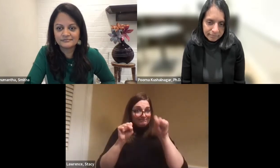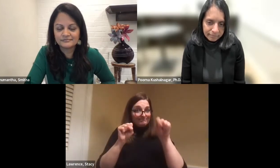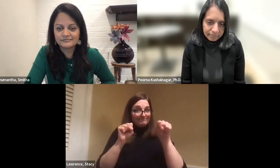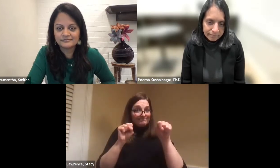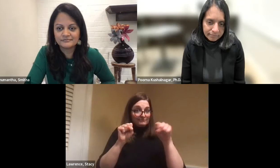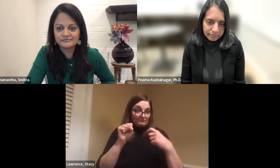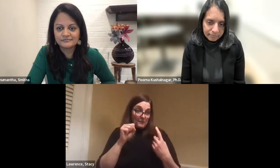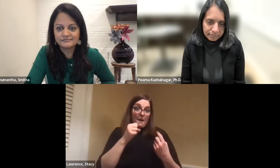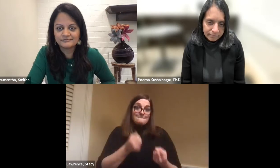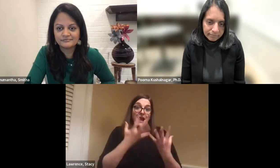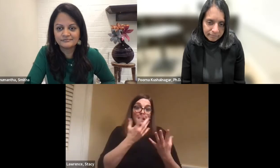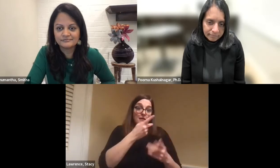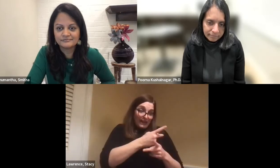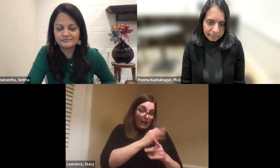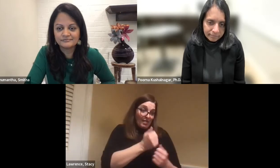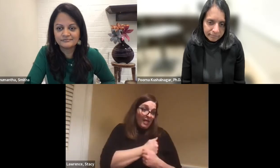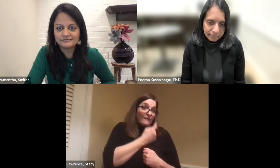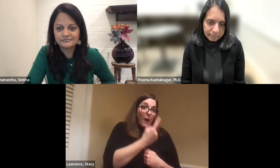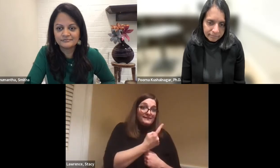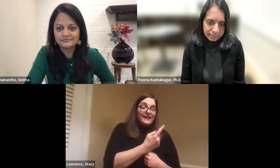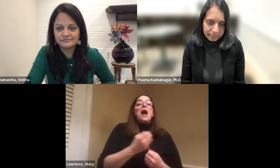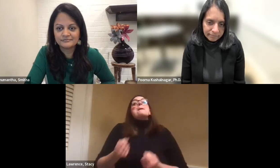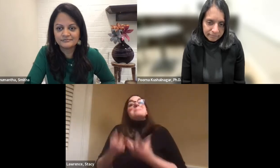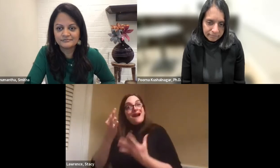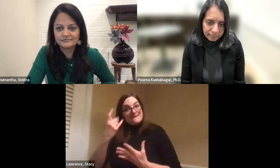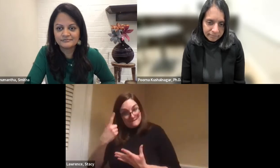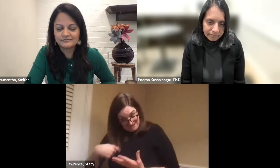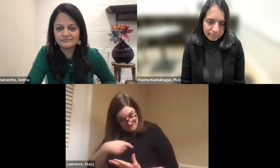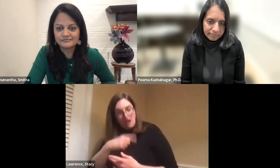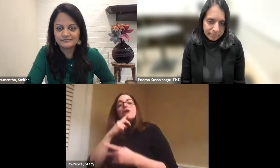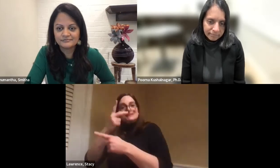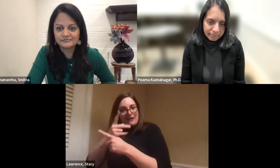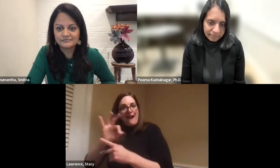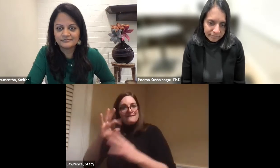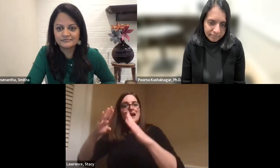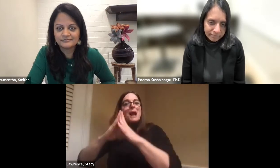There are, yes, many people who are caregivers. We are caring for loved ones,